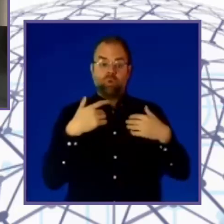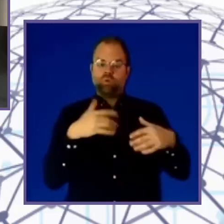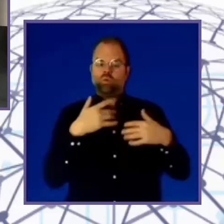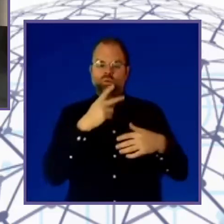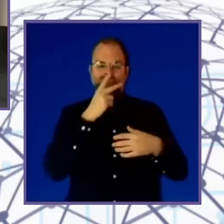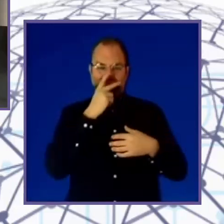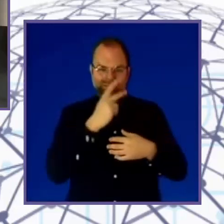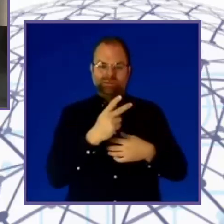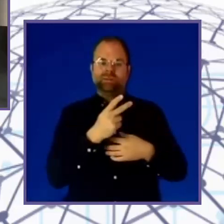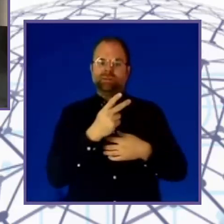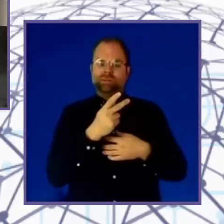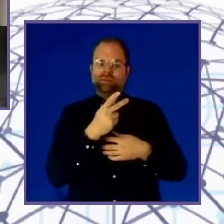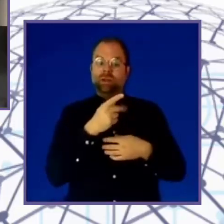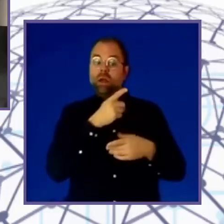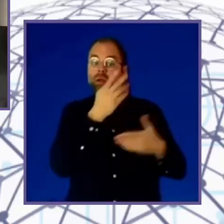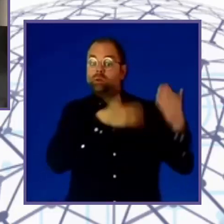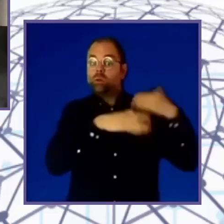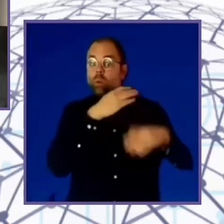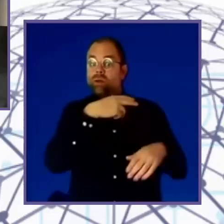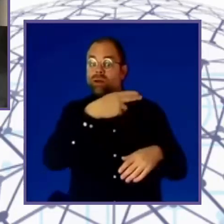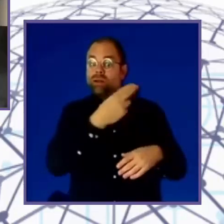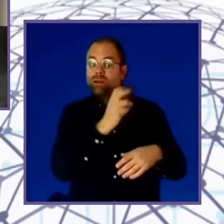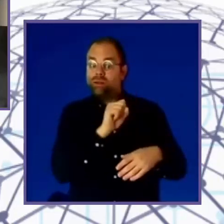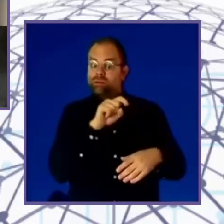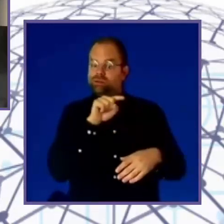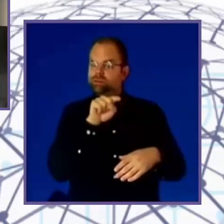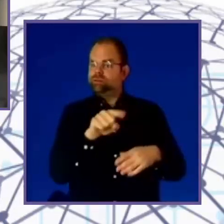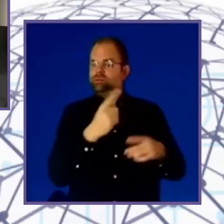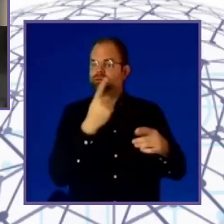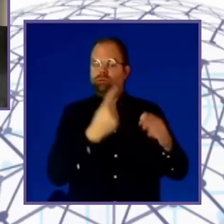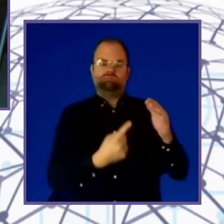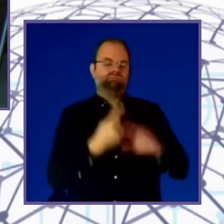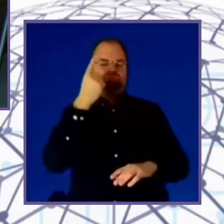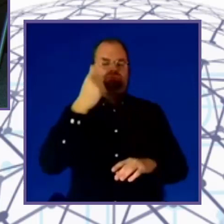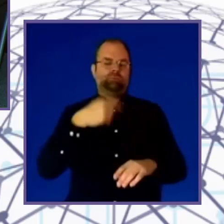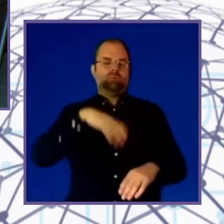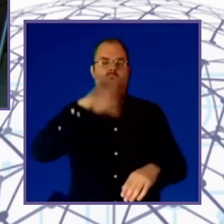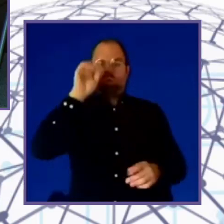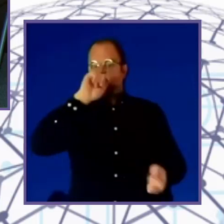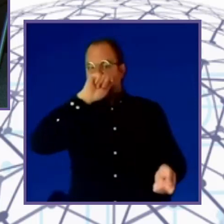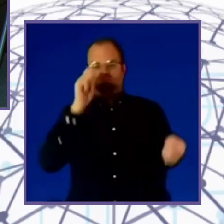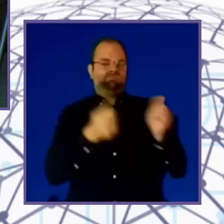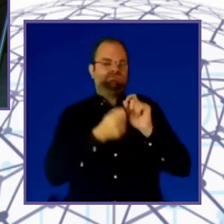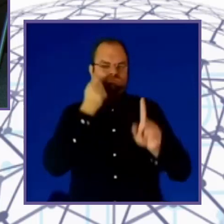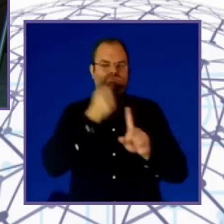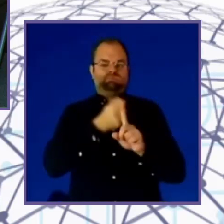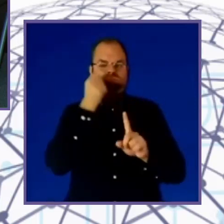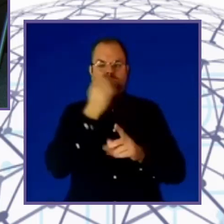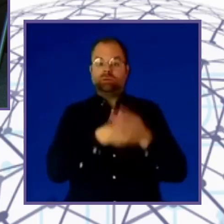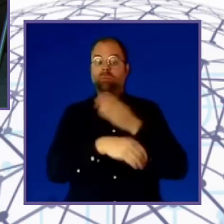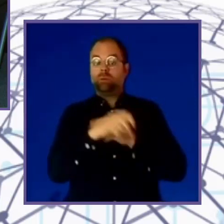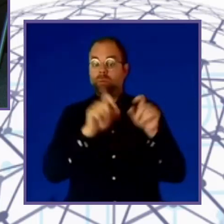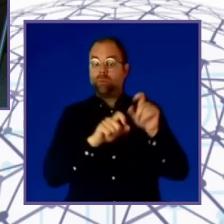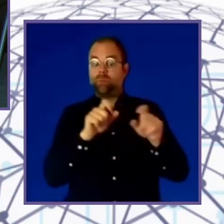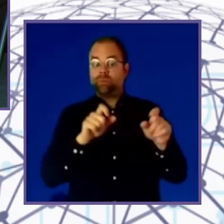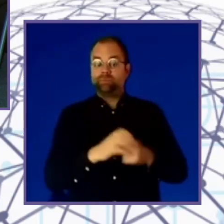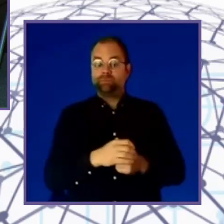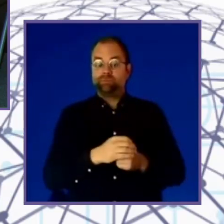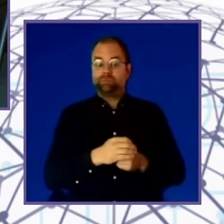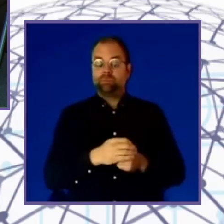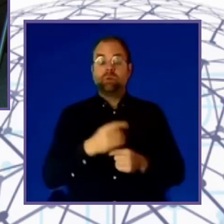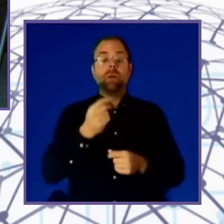I find systems value academic experience and work experience but not lived experience. So the most